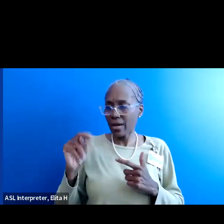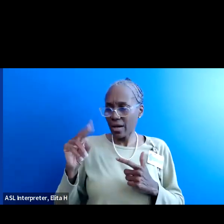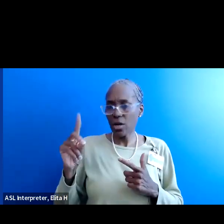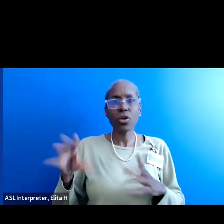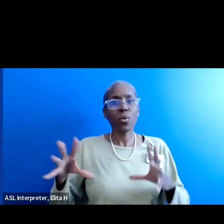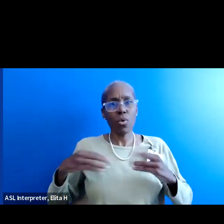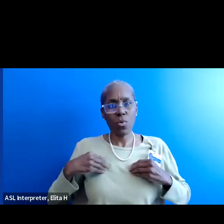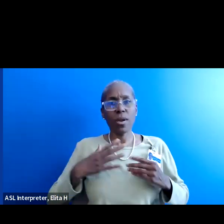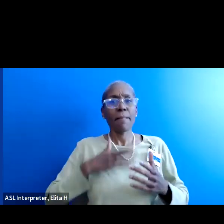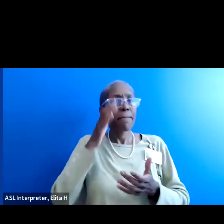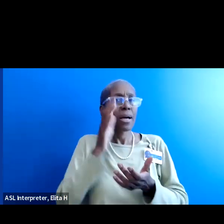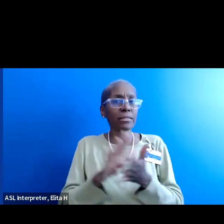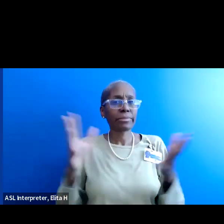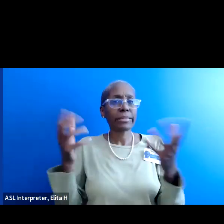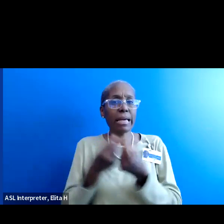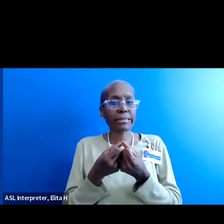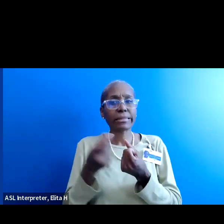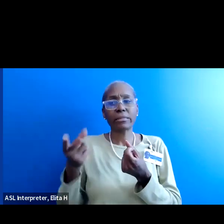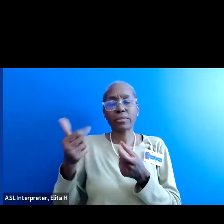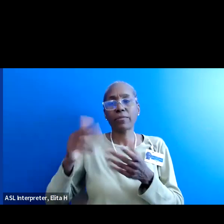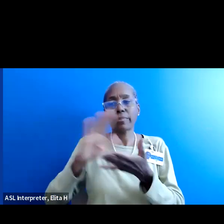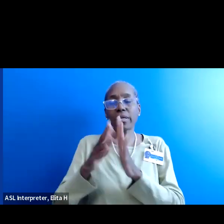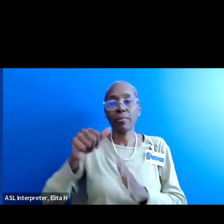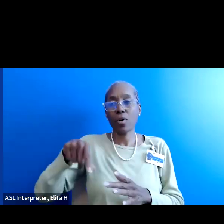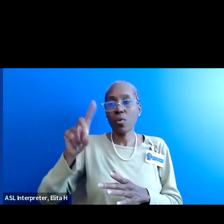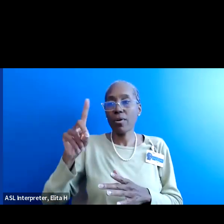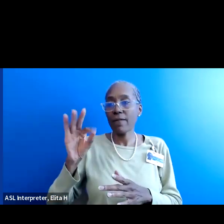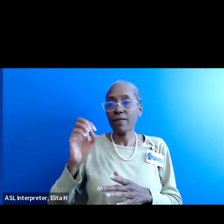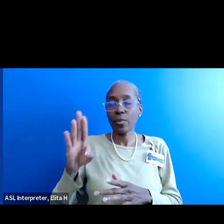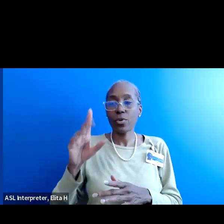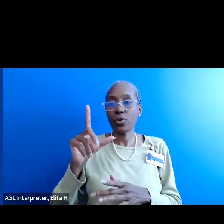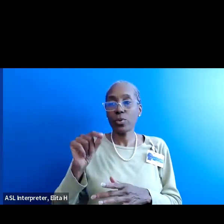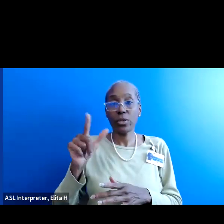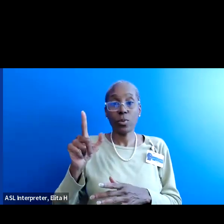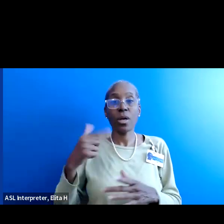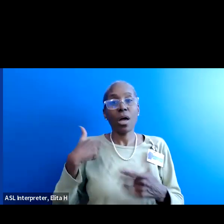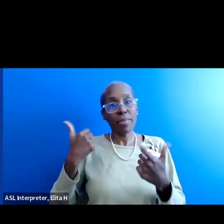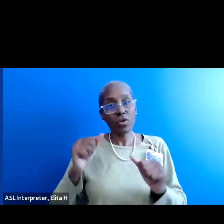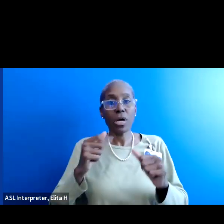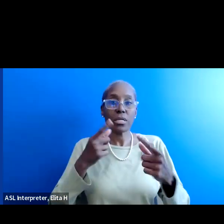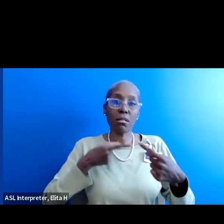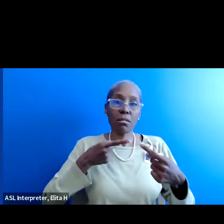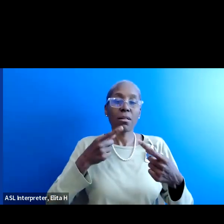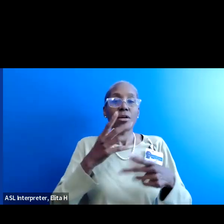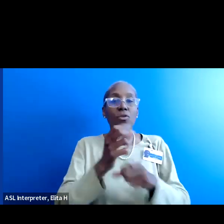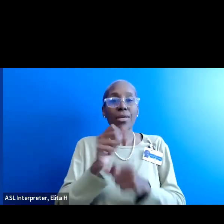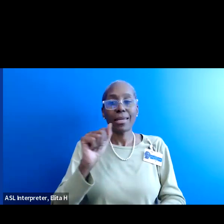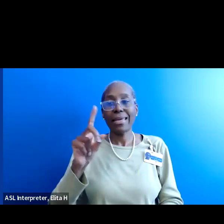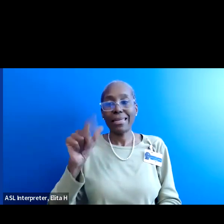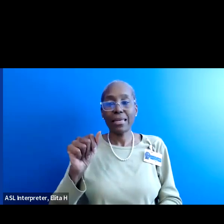Since my husband's accident leaving him a quadriplegic in February 2021, I've been trying to get an ADA pool chair installed.